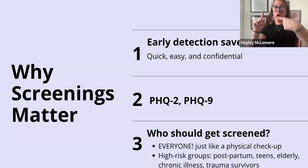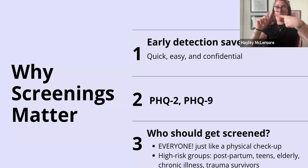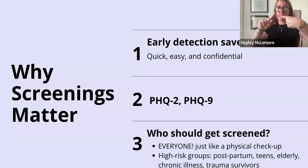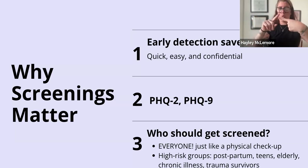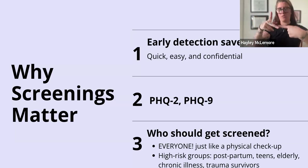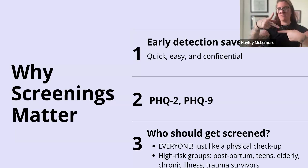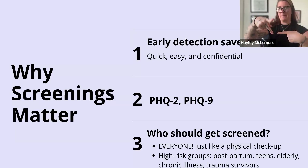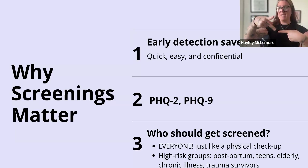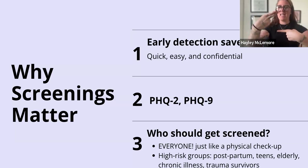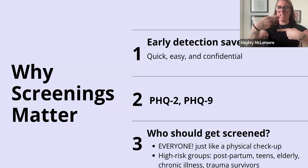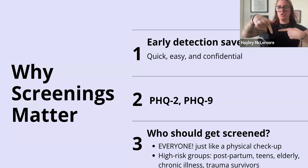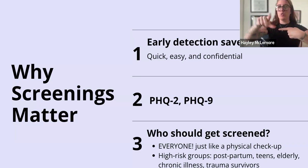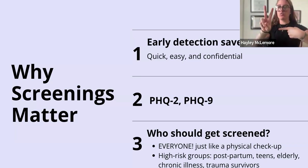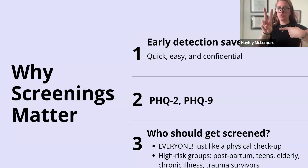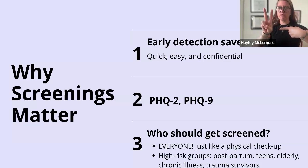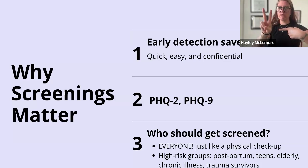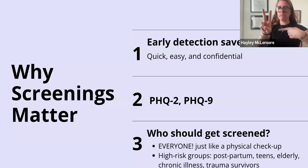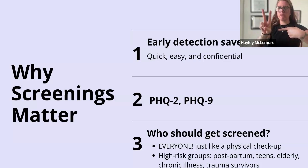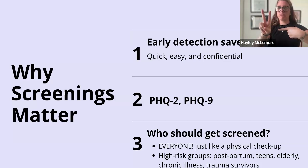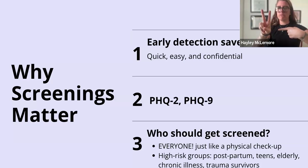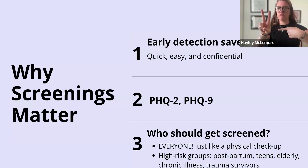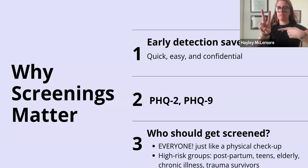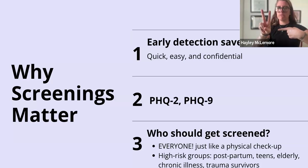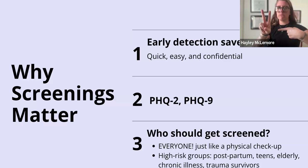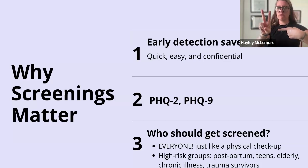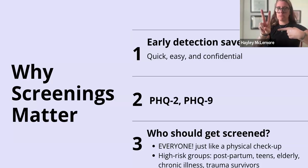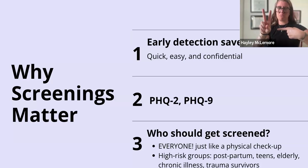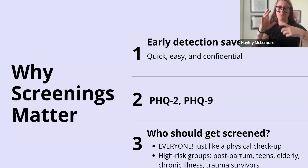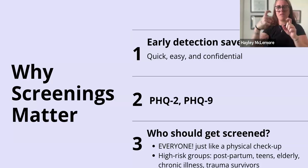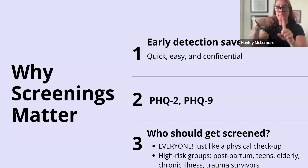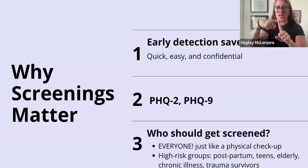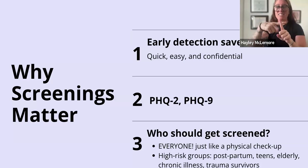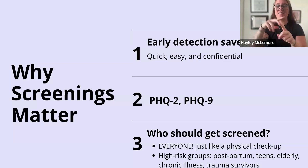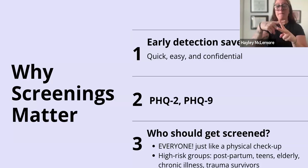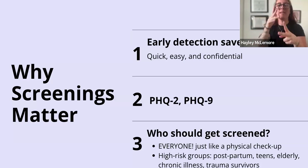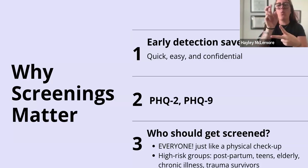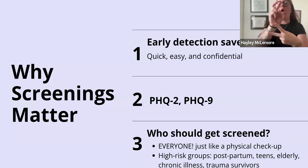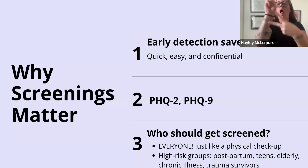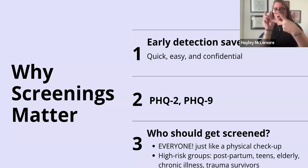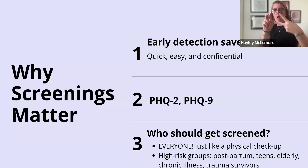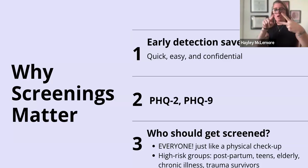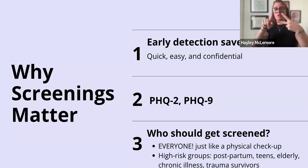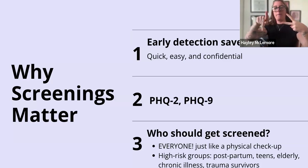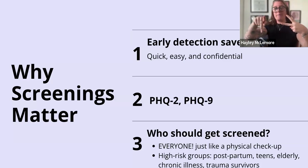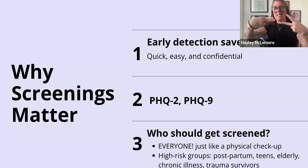So if you score positive on the PHQ-2, (interpreter says incorrect name)